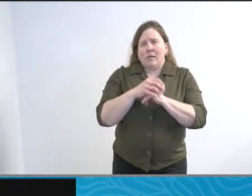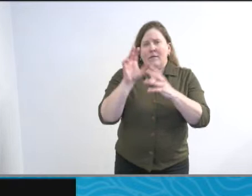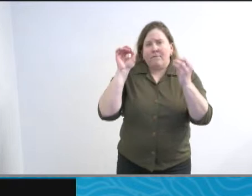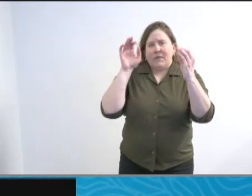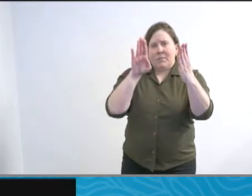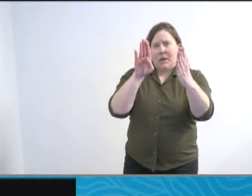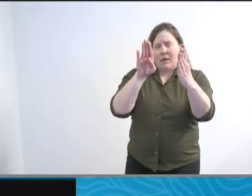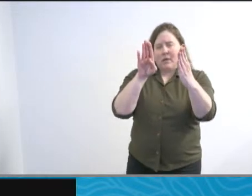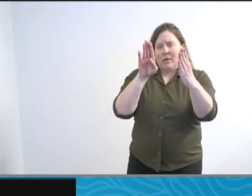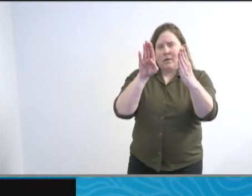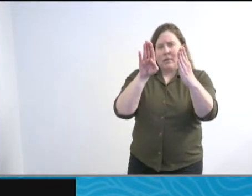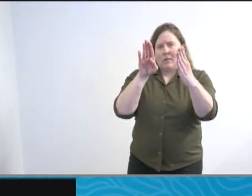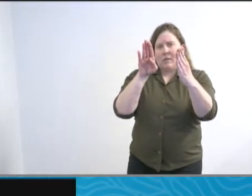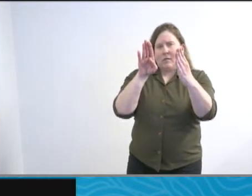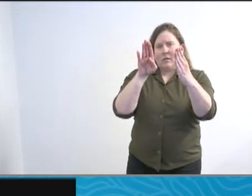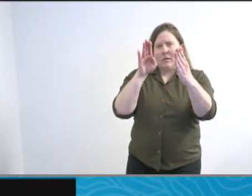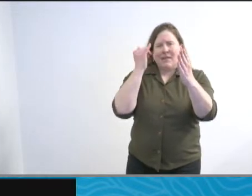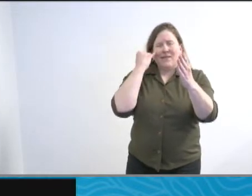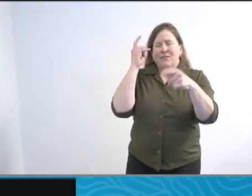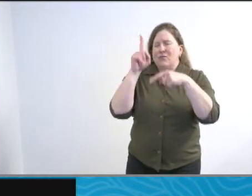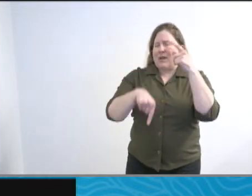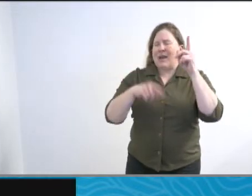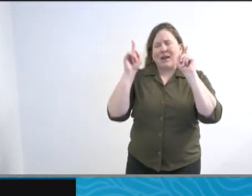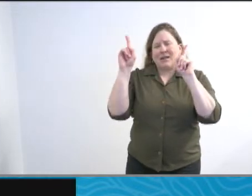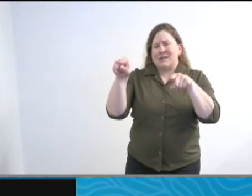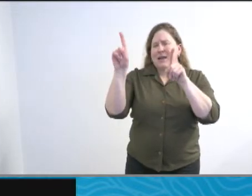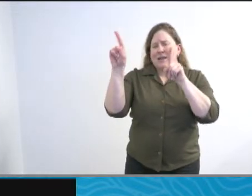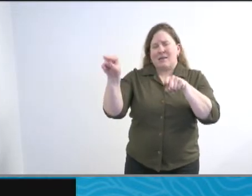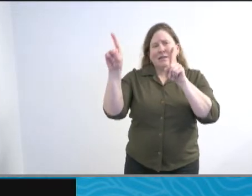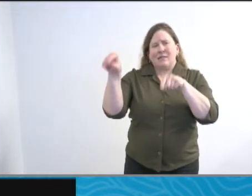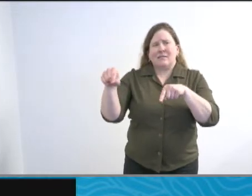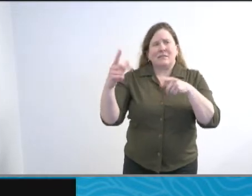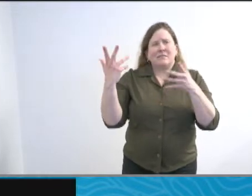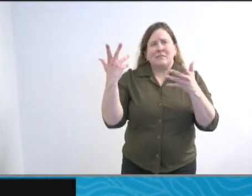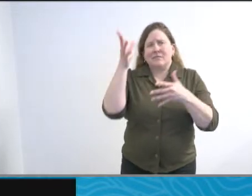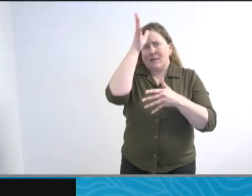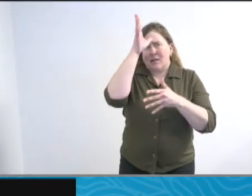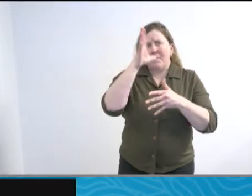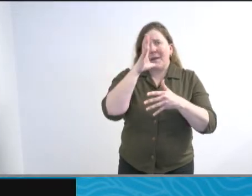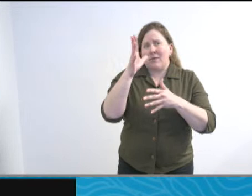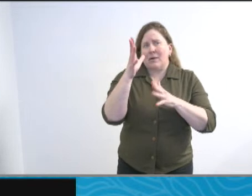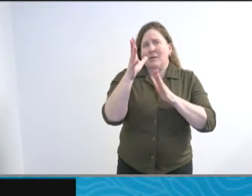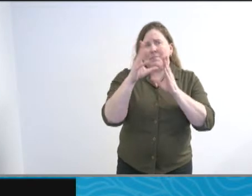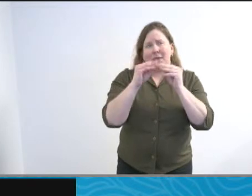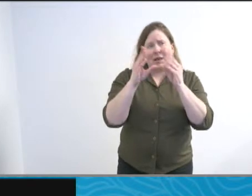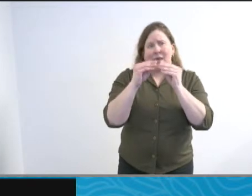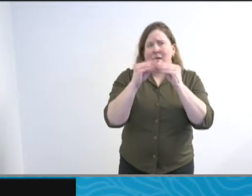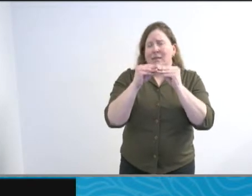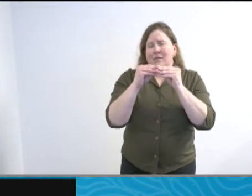Even if you're not able to attend, let's say a parent session, there'll be an opportunity there for you